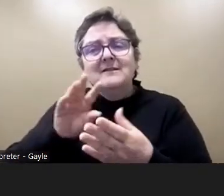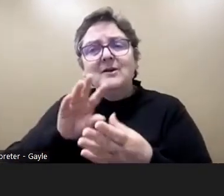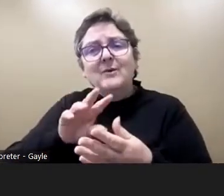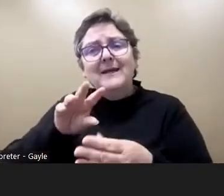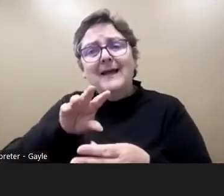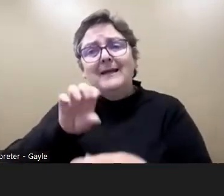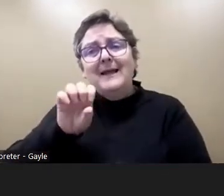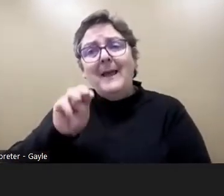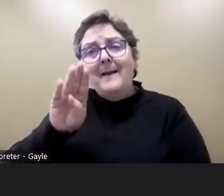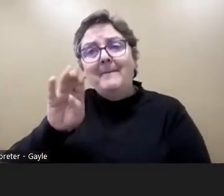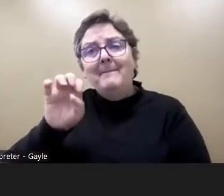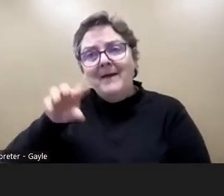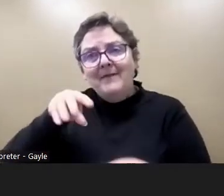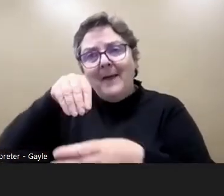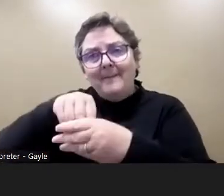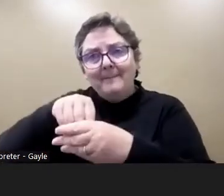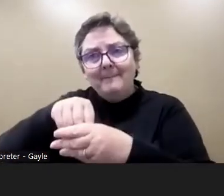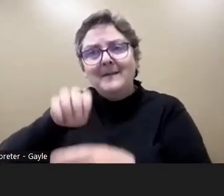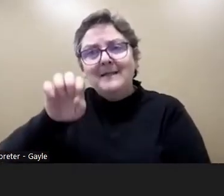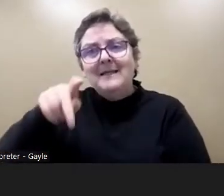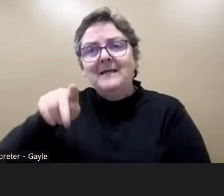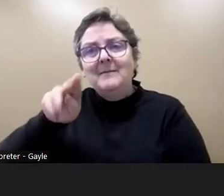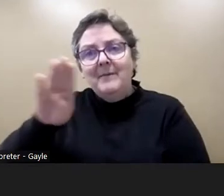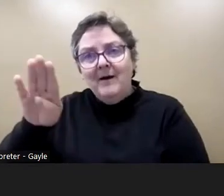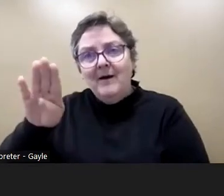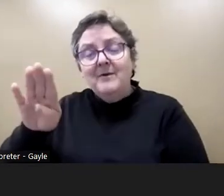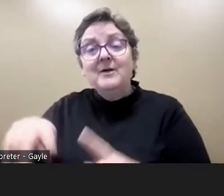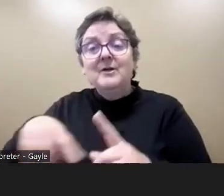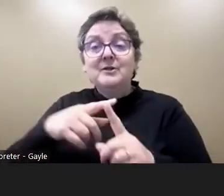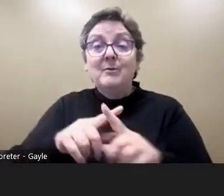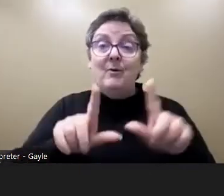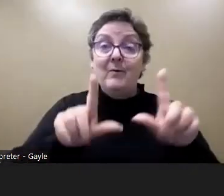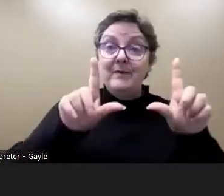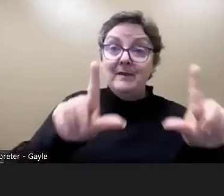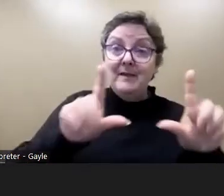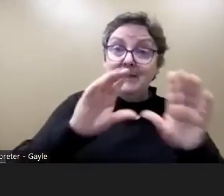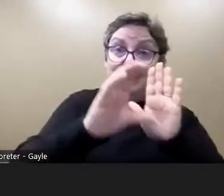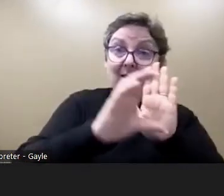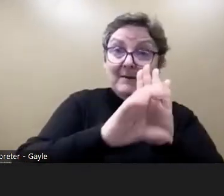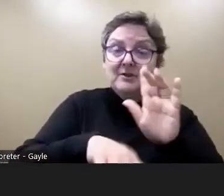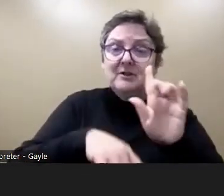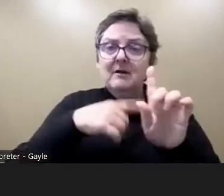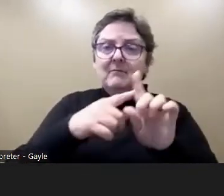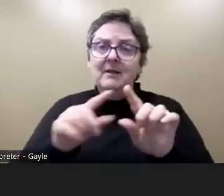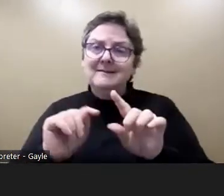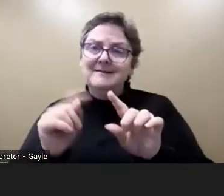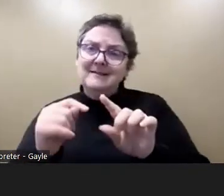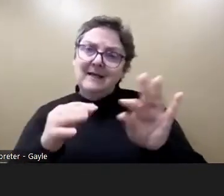So that both the text and the images are accessible. There's a lot more to say, but I'll pause for a second.